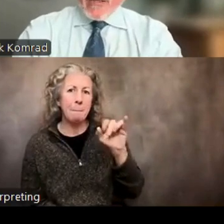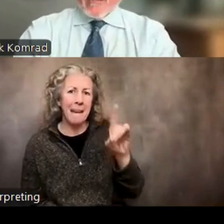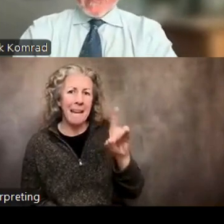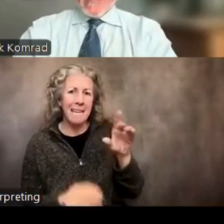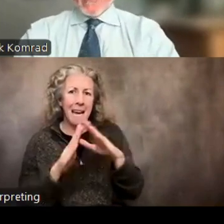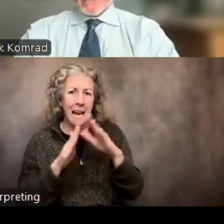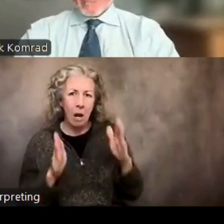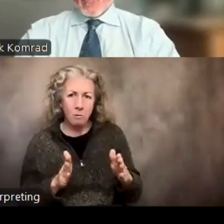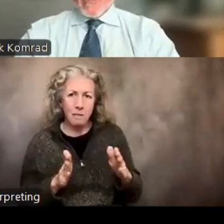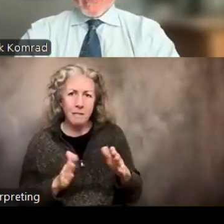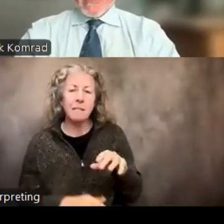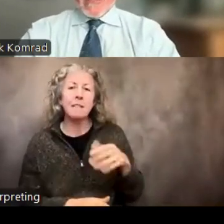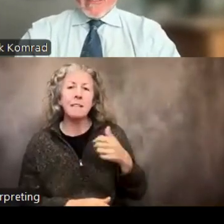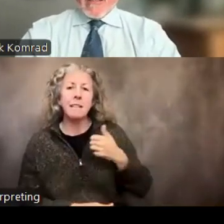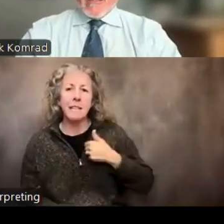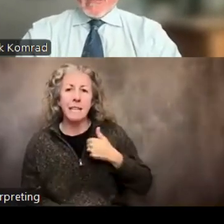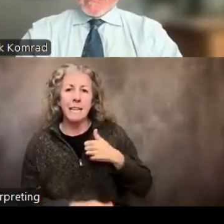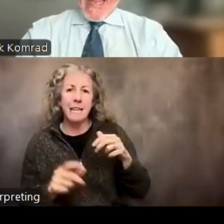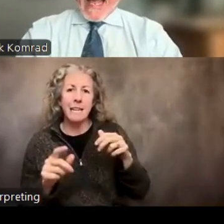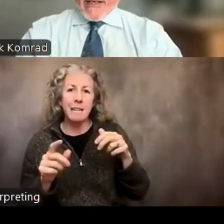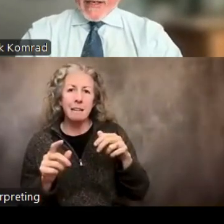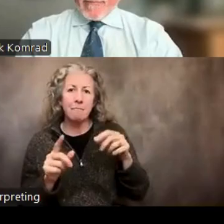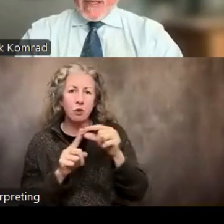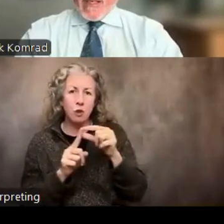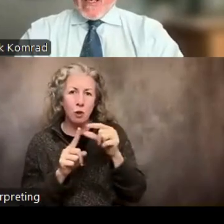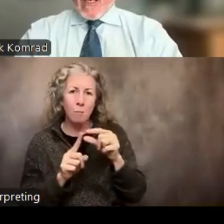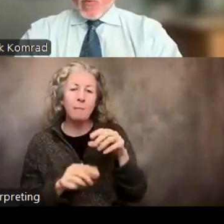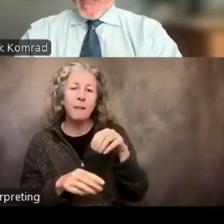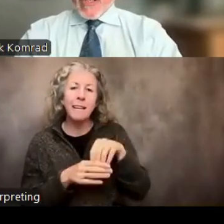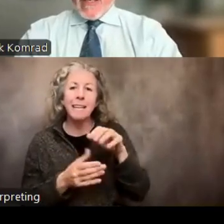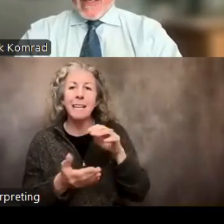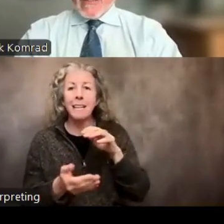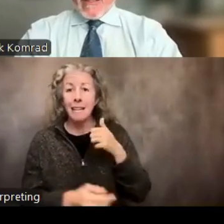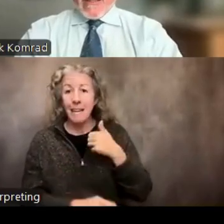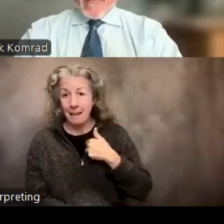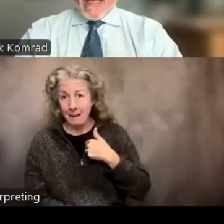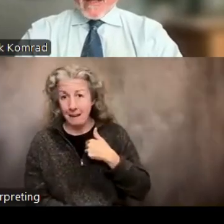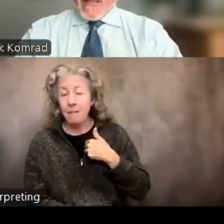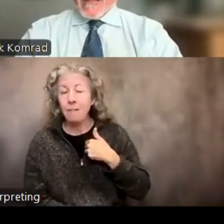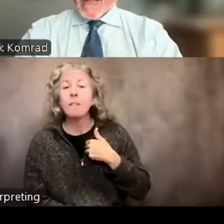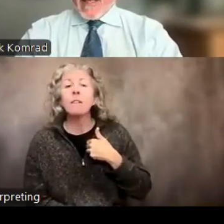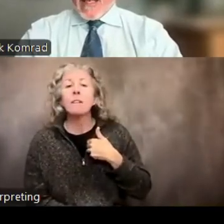Canadian term, which is in Canada, which is basically kind